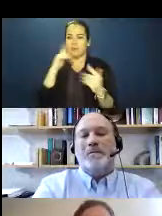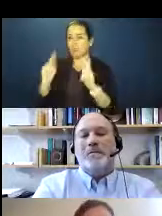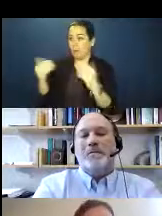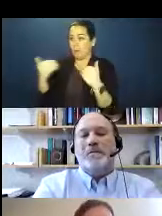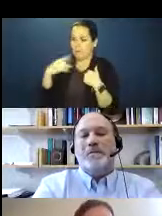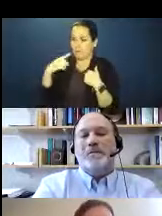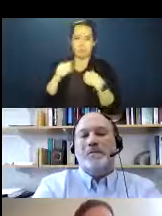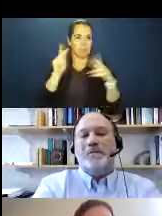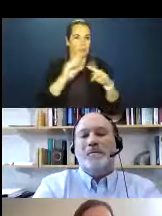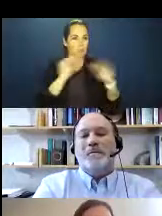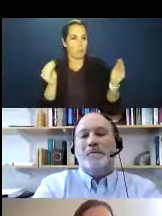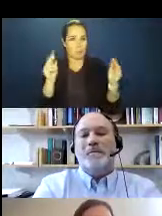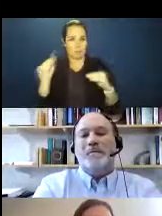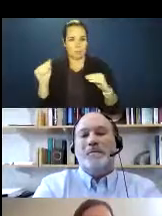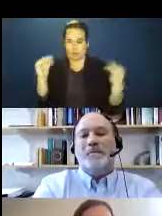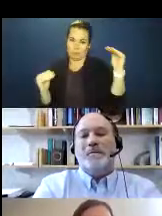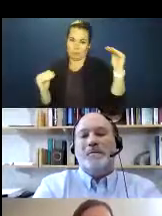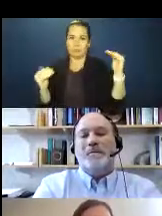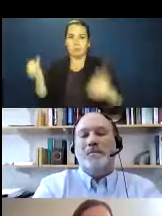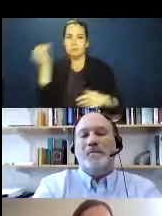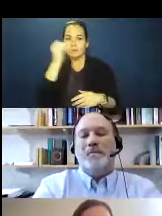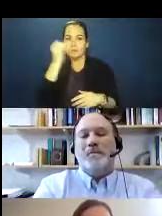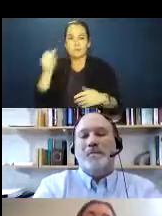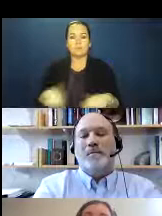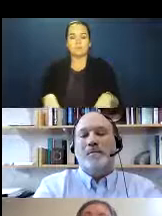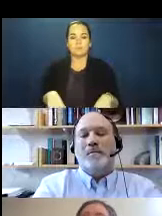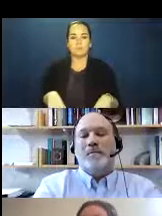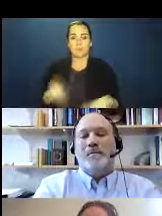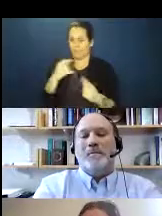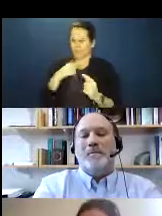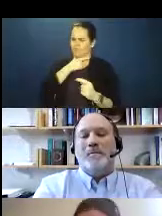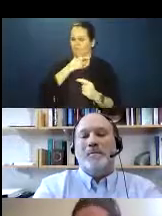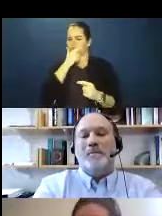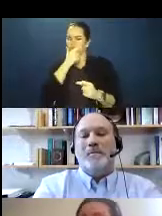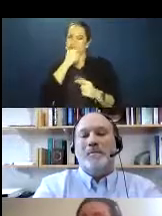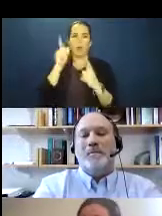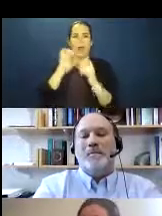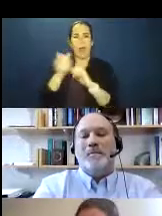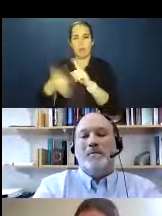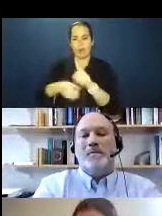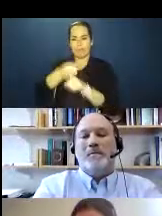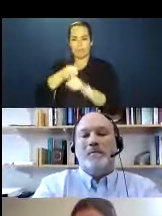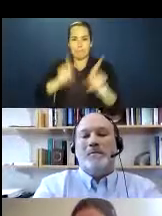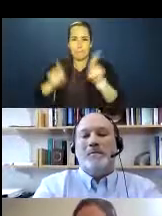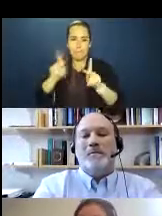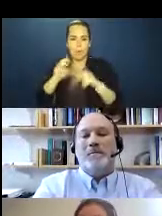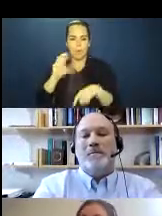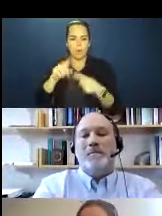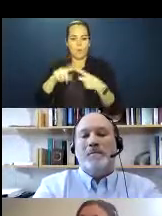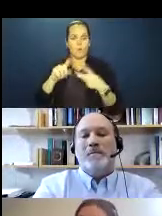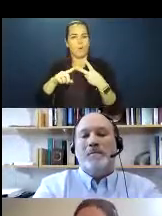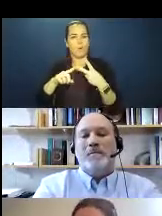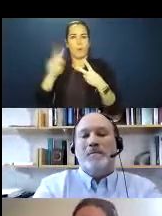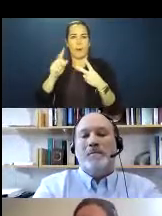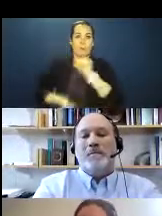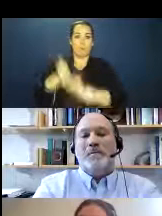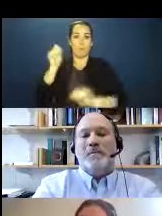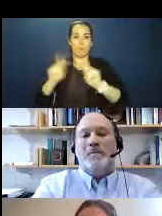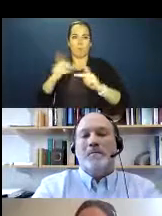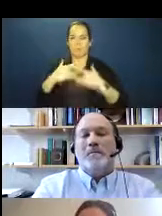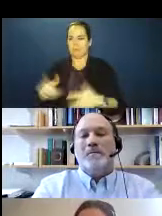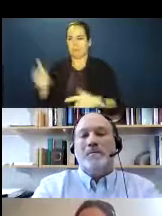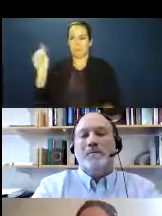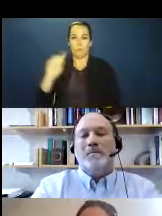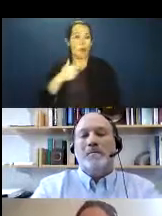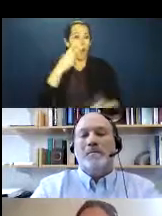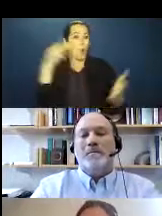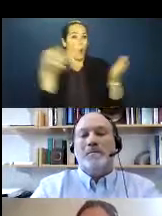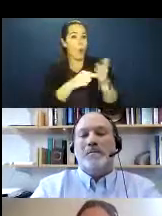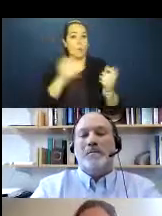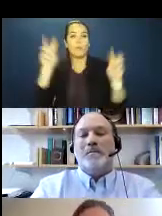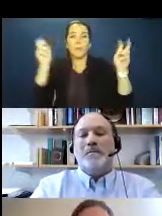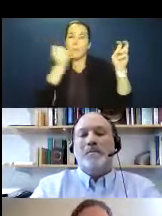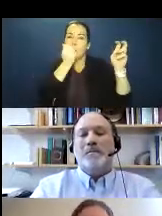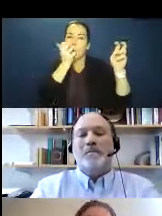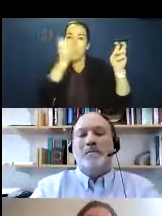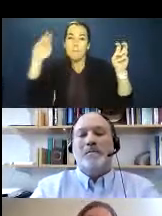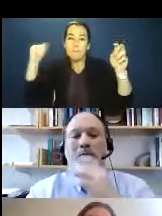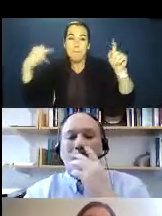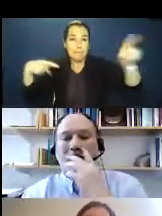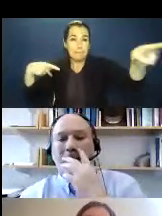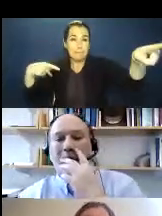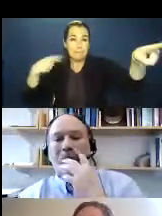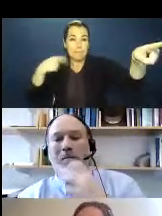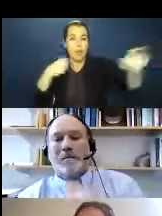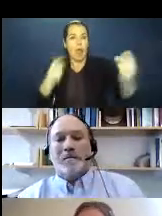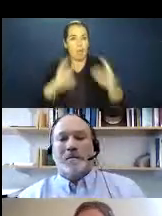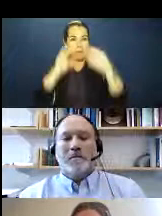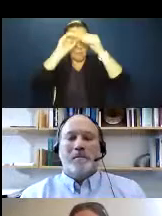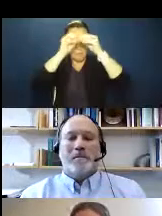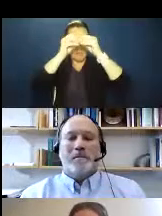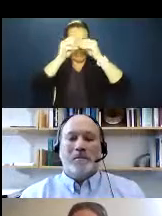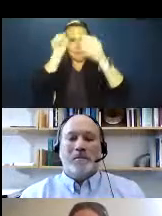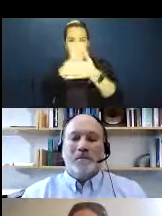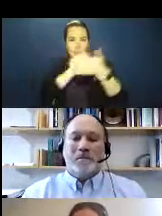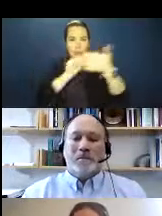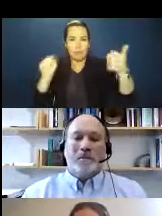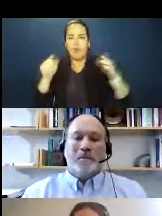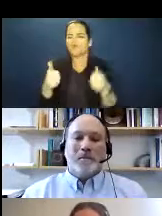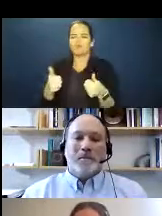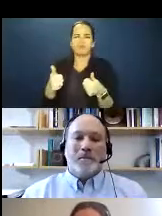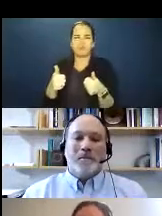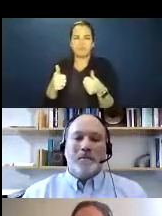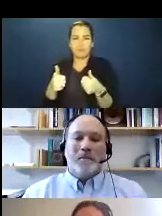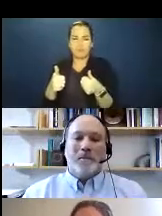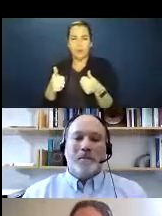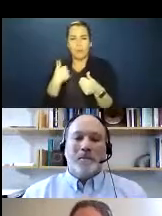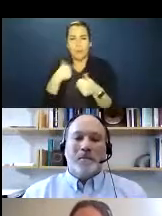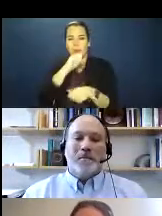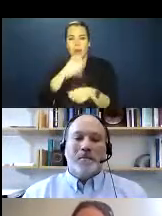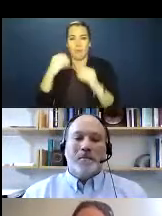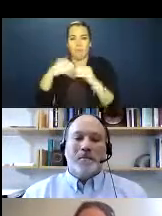really, you know, this is just looking at disability prevalence. I also have data on disability employment and poverty. If you're looking to kind of think about disparities, you might want to look at the percentages. Like, and this is where you're